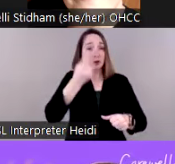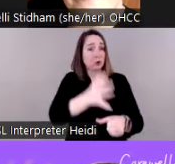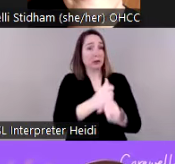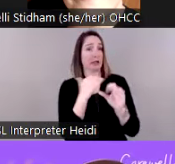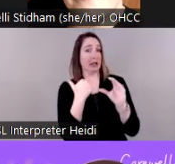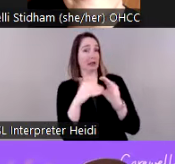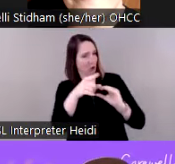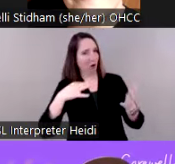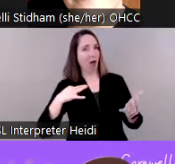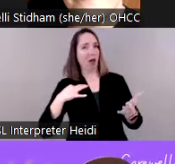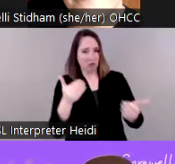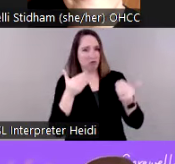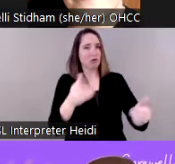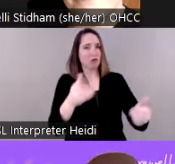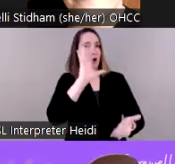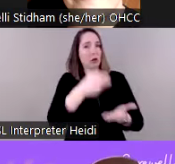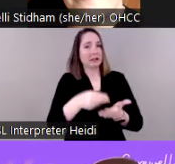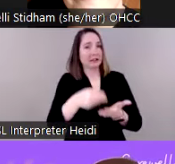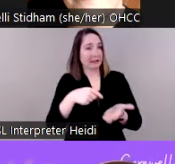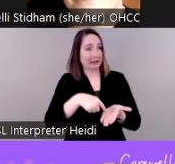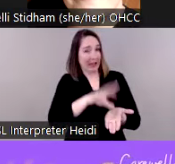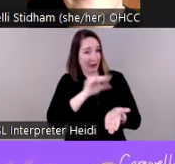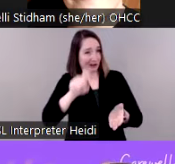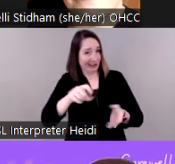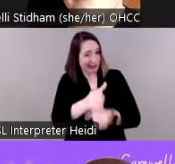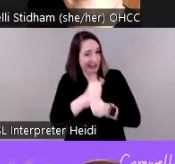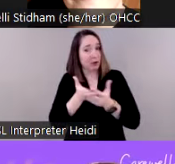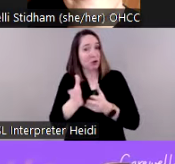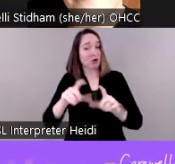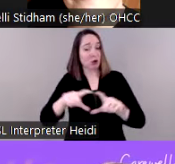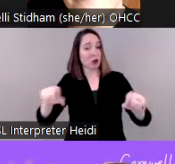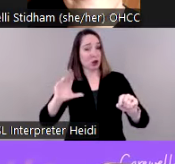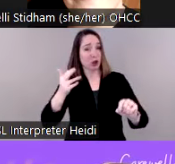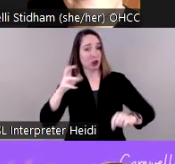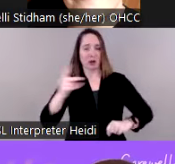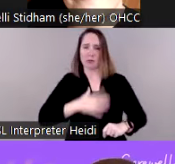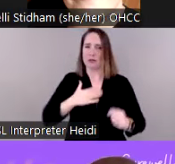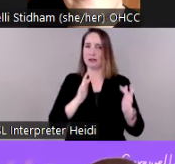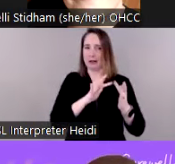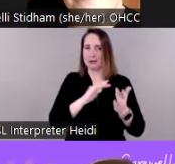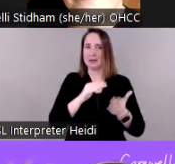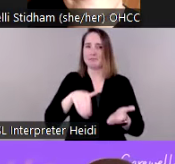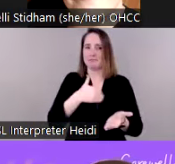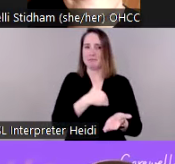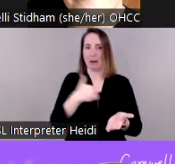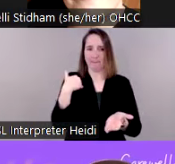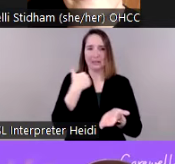you're eligible for your stipend and you need to receive it via check, please just contact our member assistance